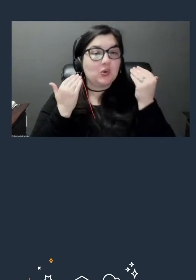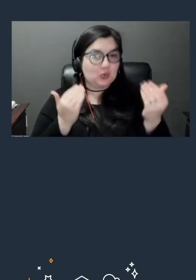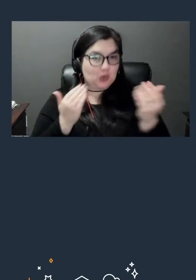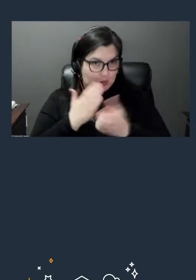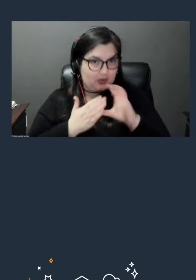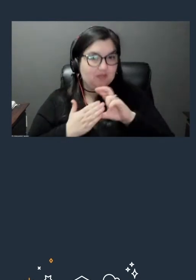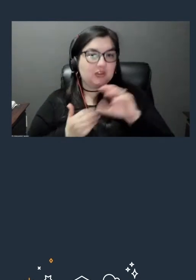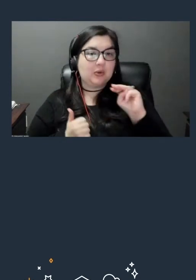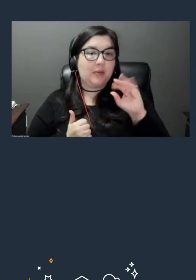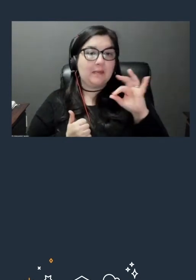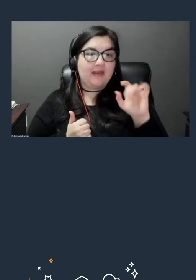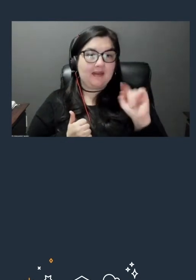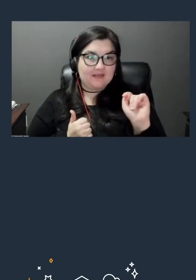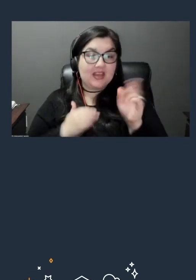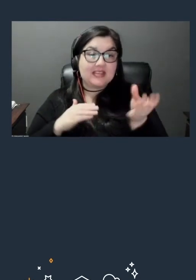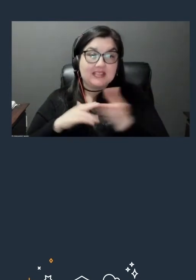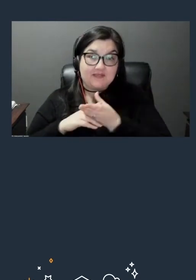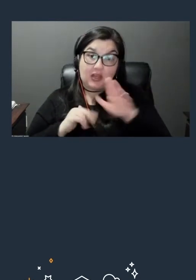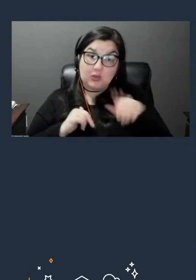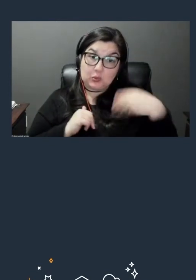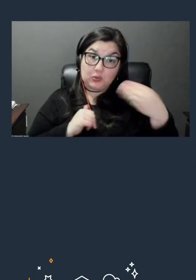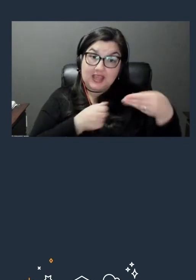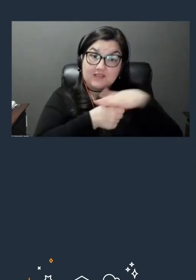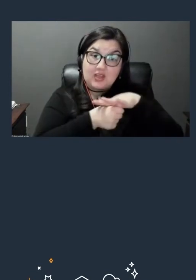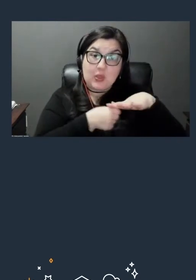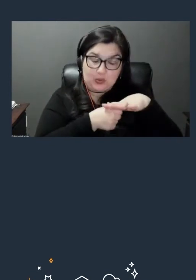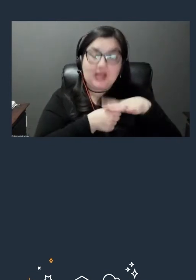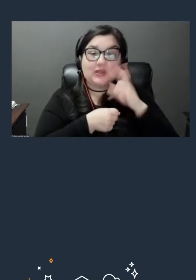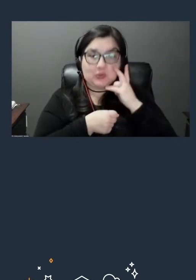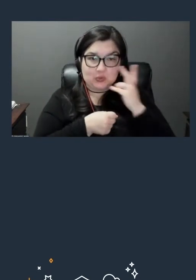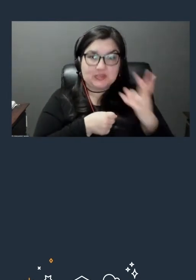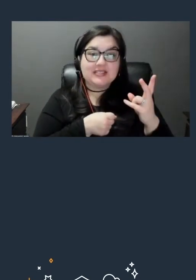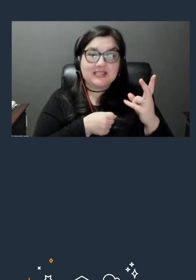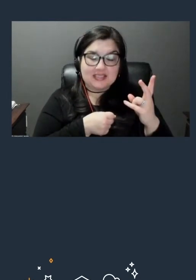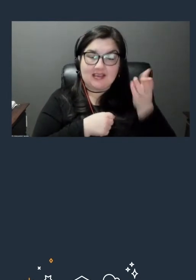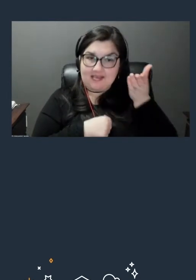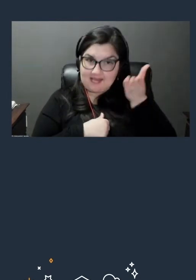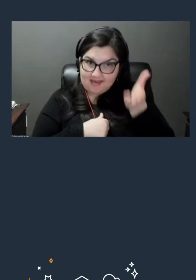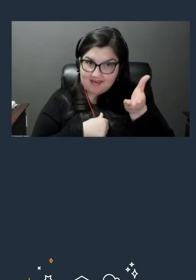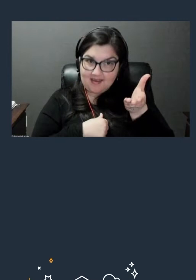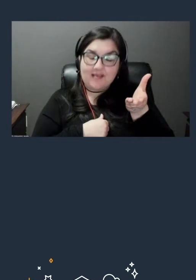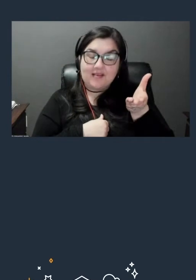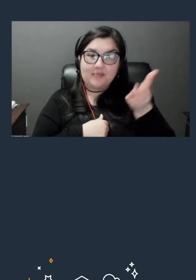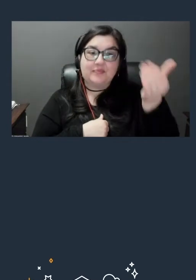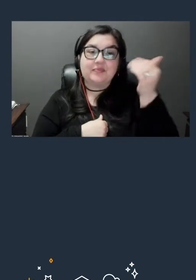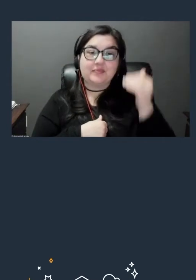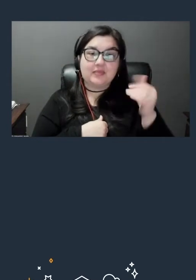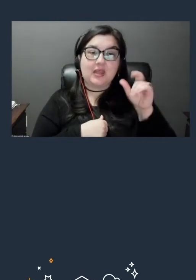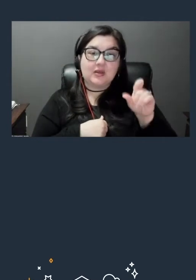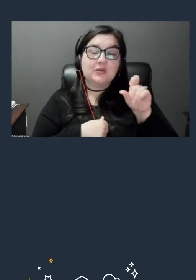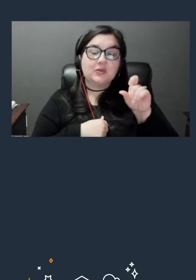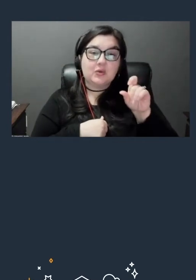If you gave a location, you'll see that location for manifest file here and you can audit other job details and hit Run job.